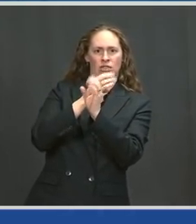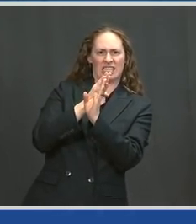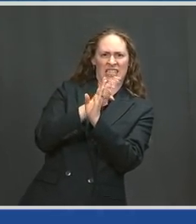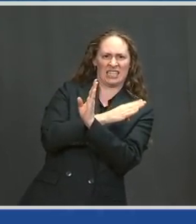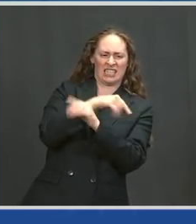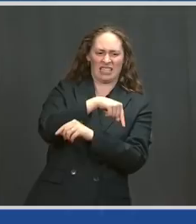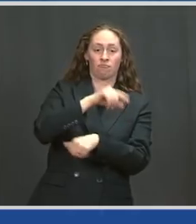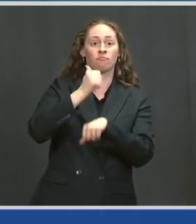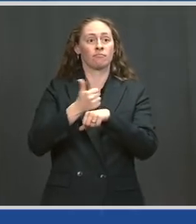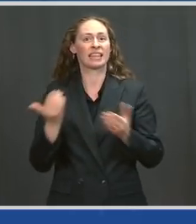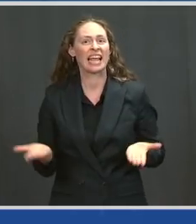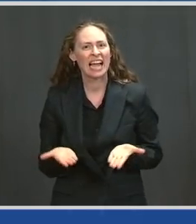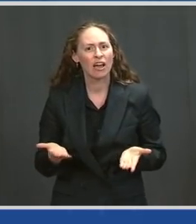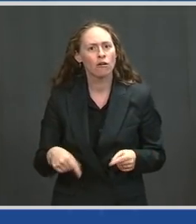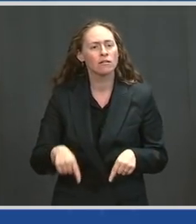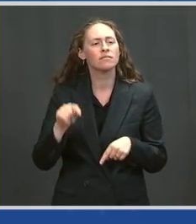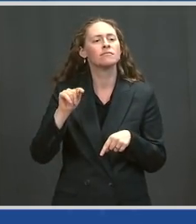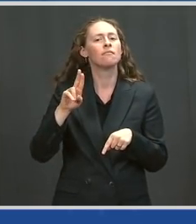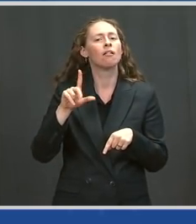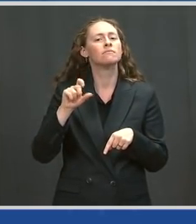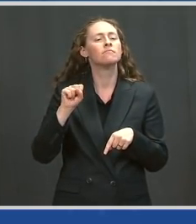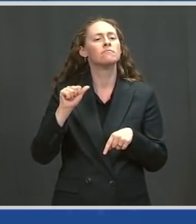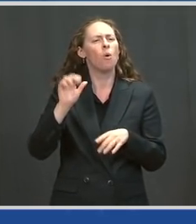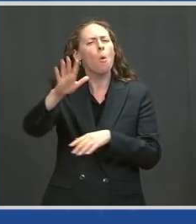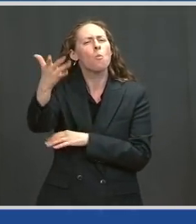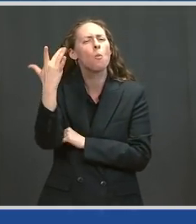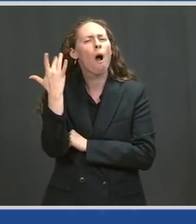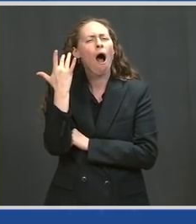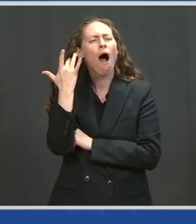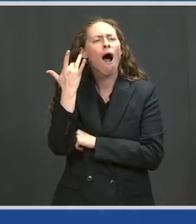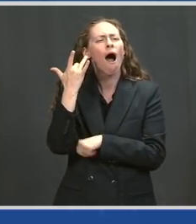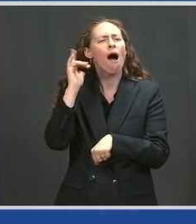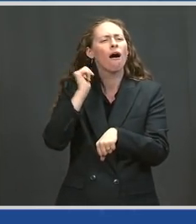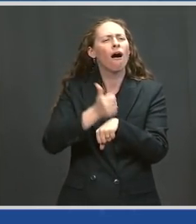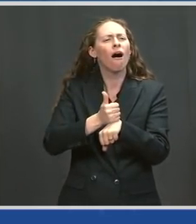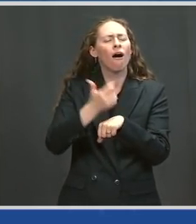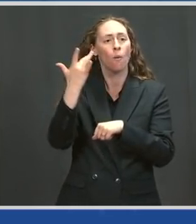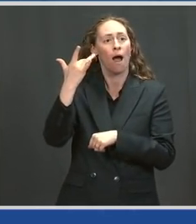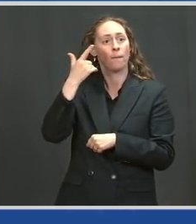was because of guys like me who are Catholic. It wasn't about African-Americans then.